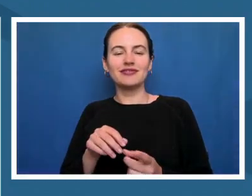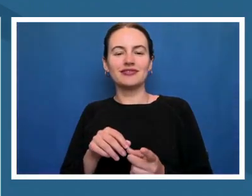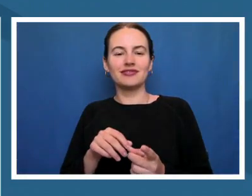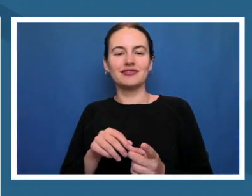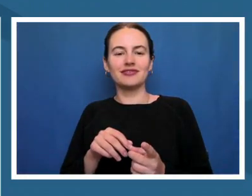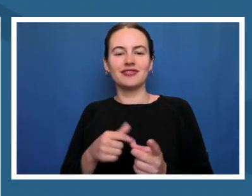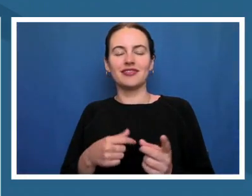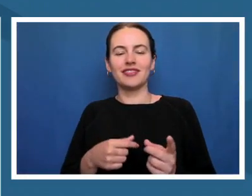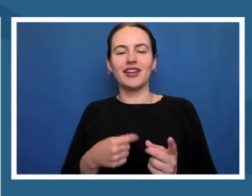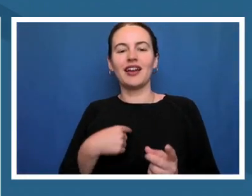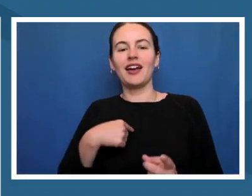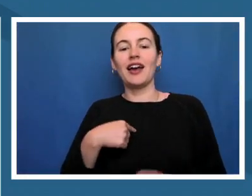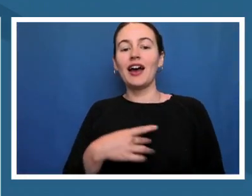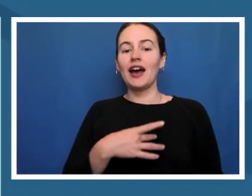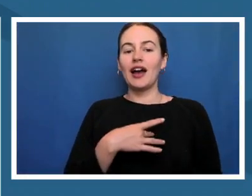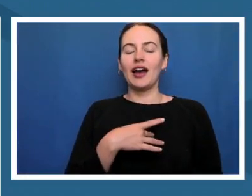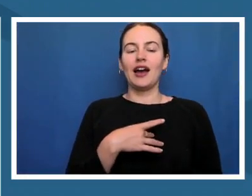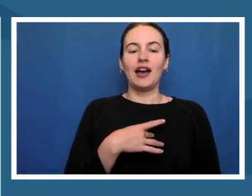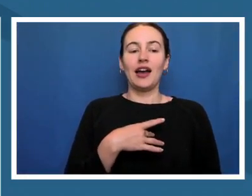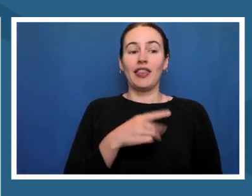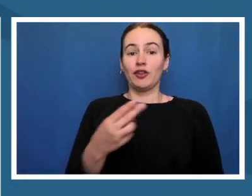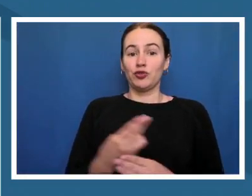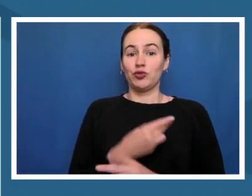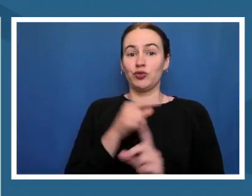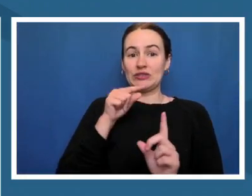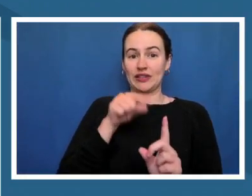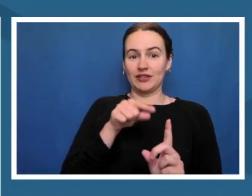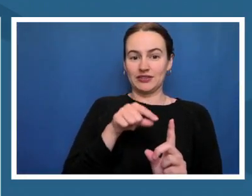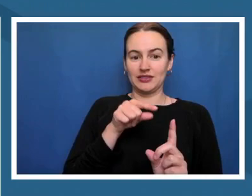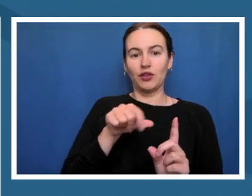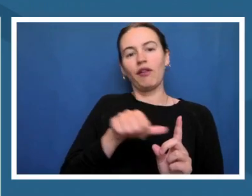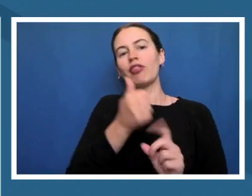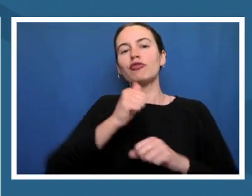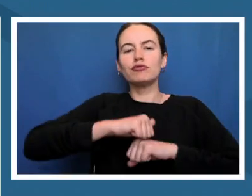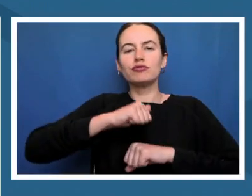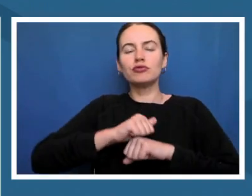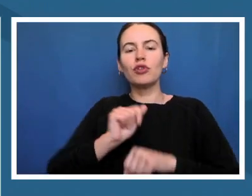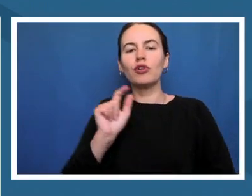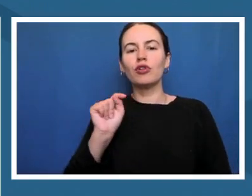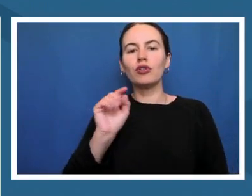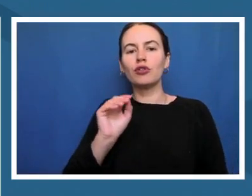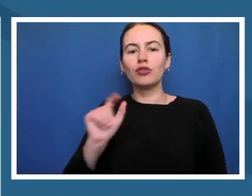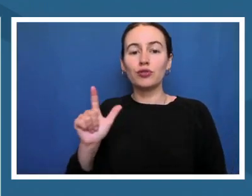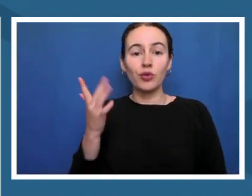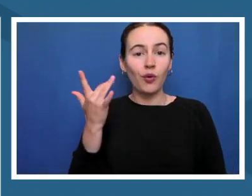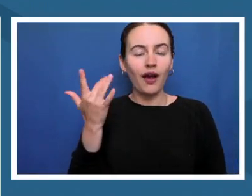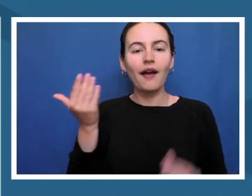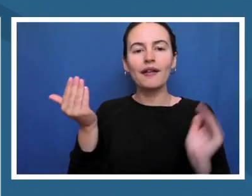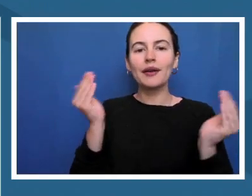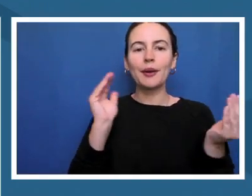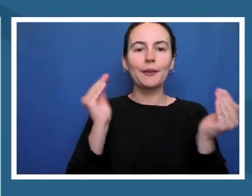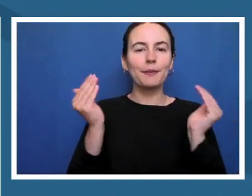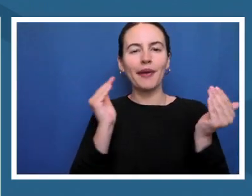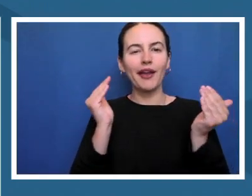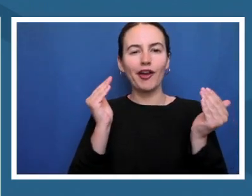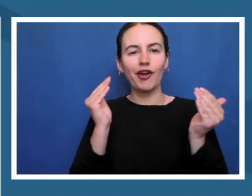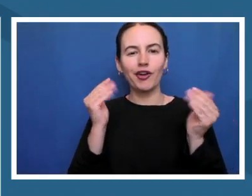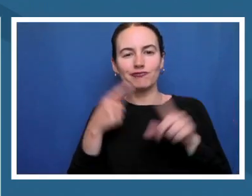um use this object or another stone tool to kind of compare and contrast